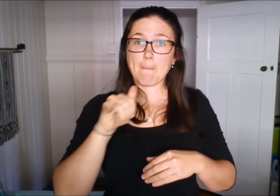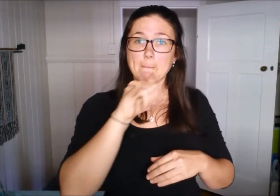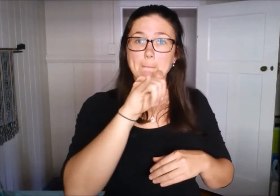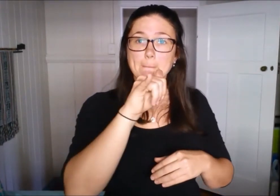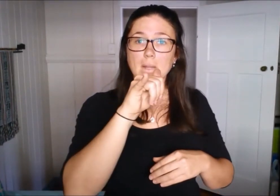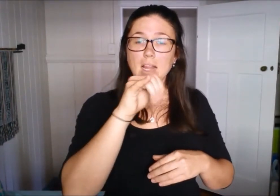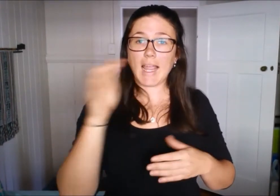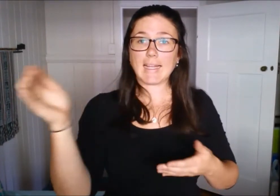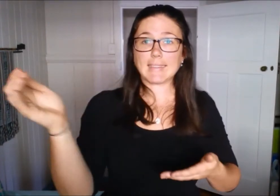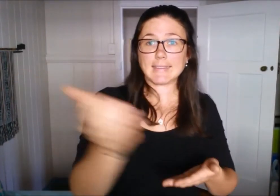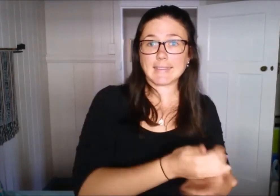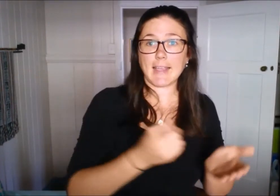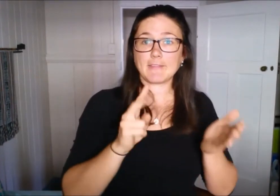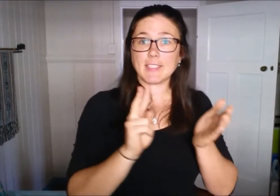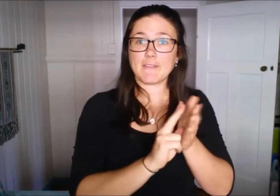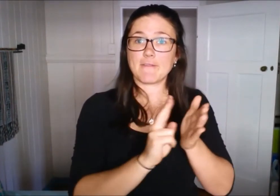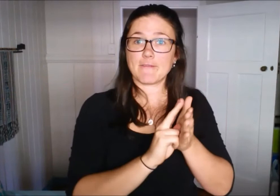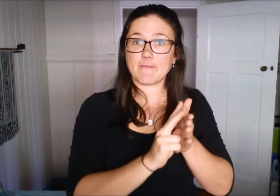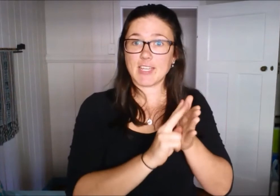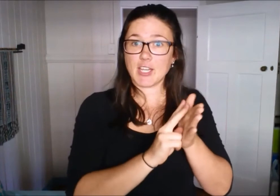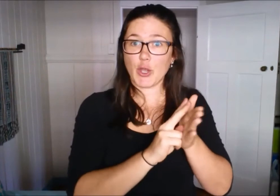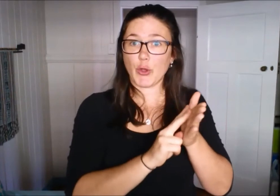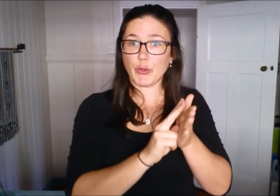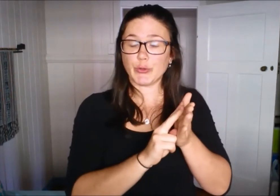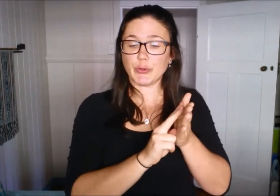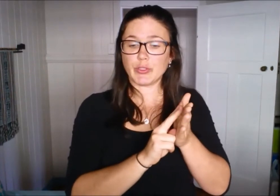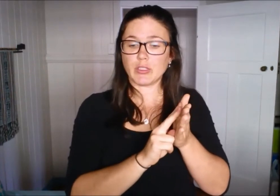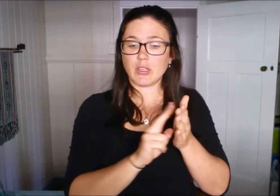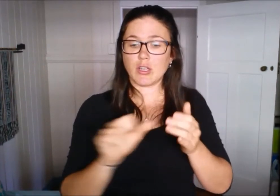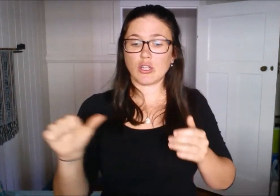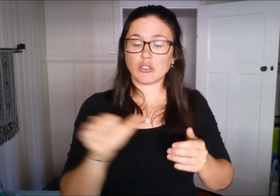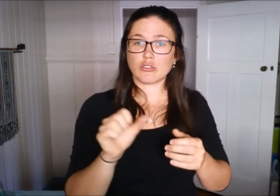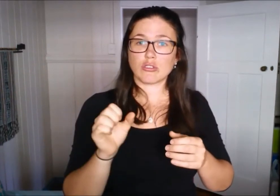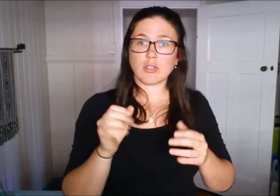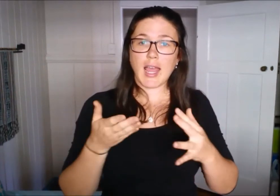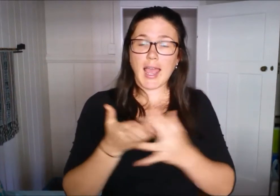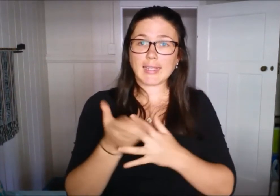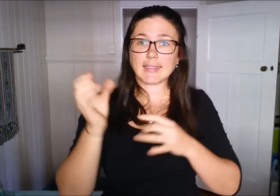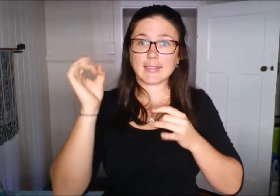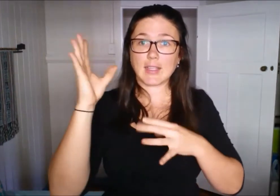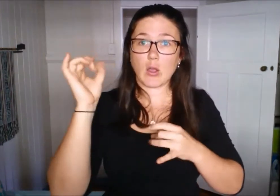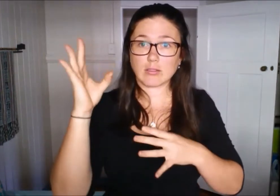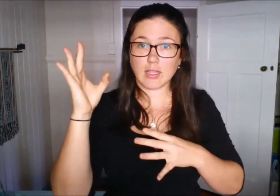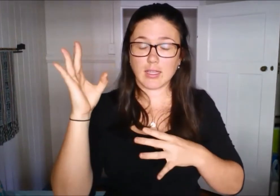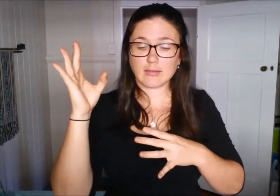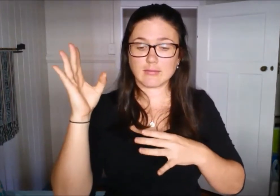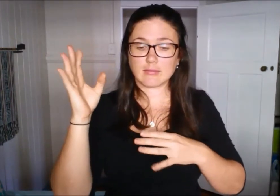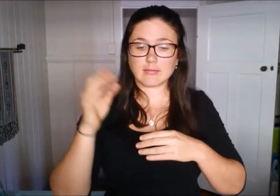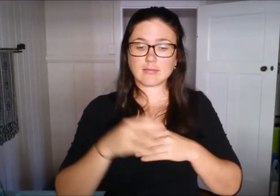Aeroplane safety videos should be available in Auslan.